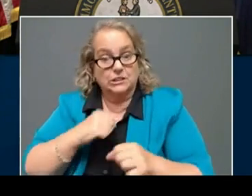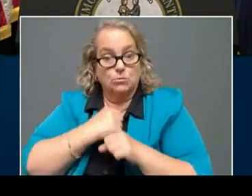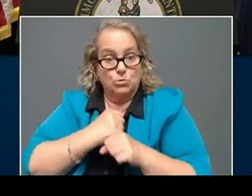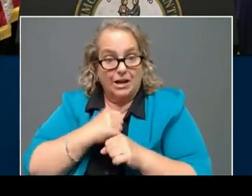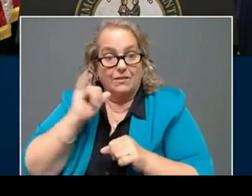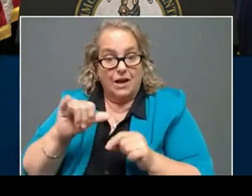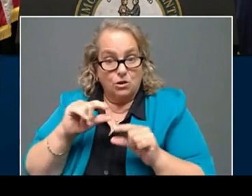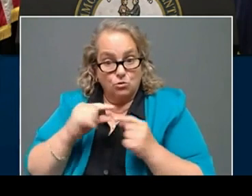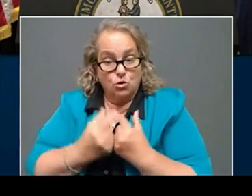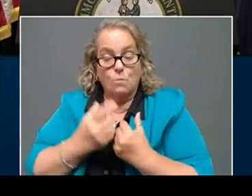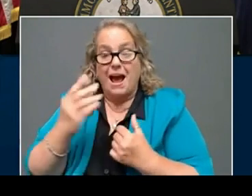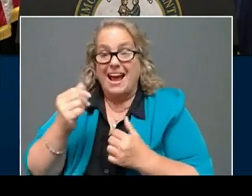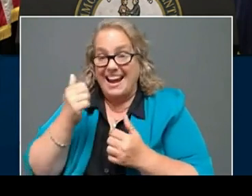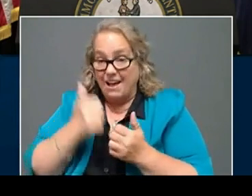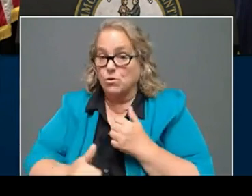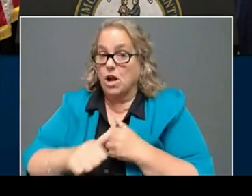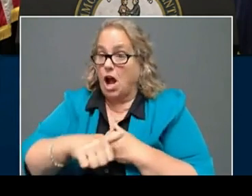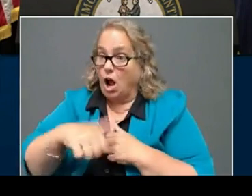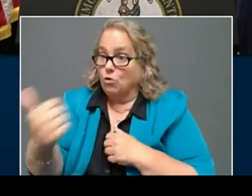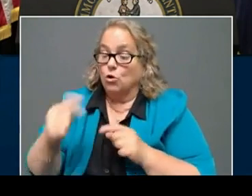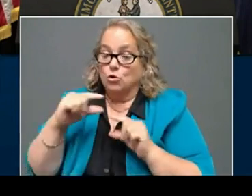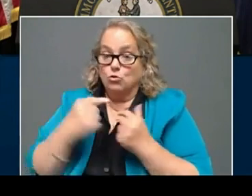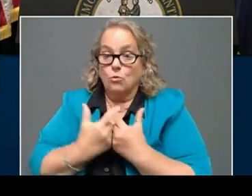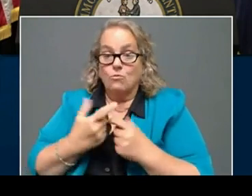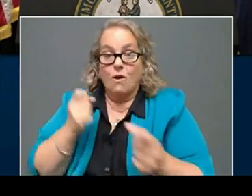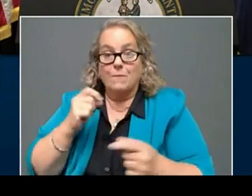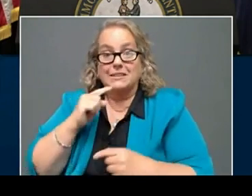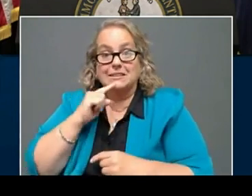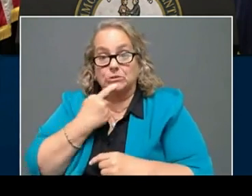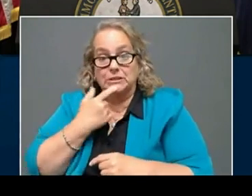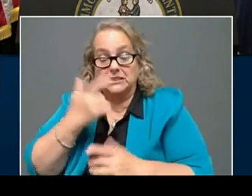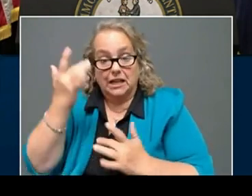from serious illness and death even when it comes to the Delta area. And